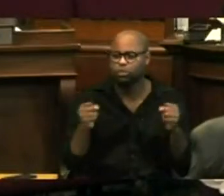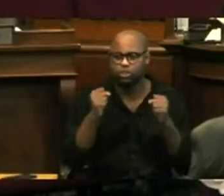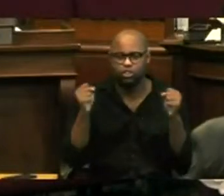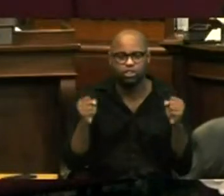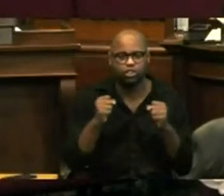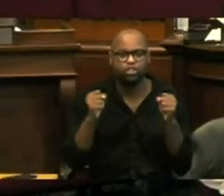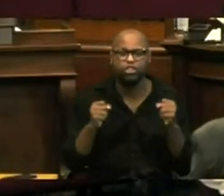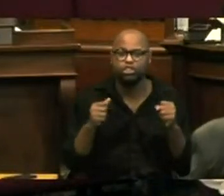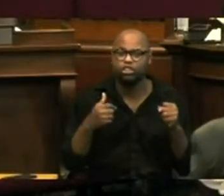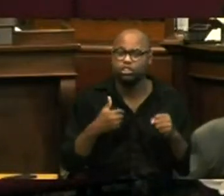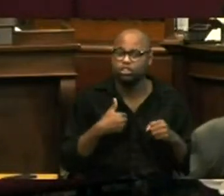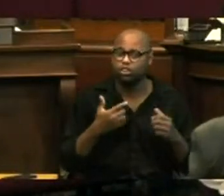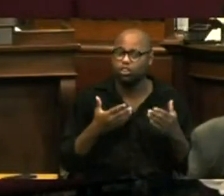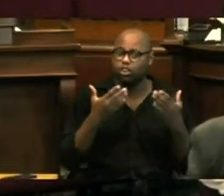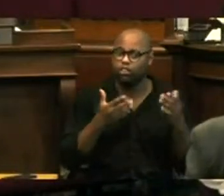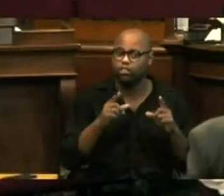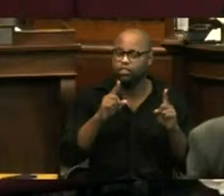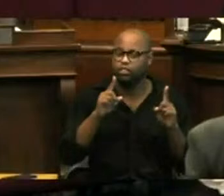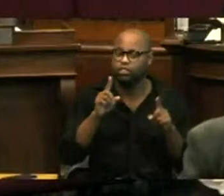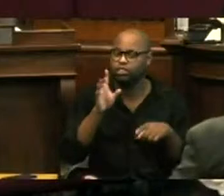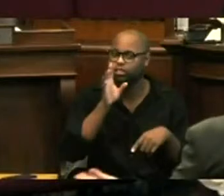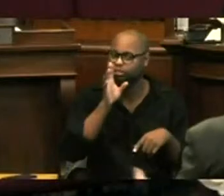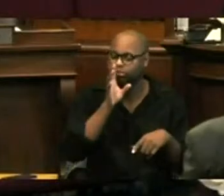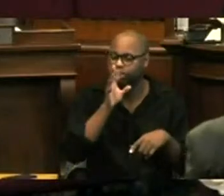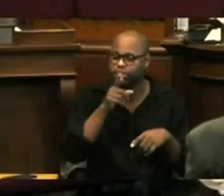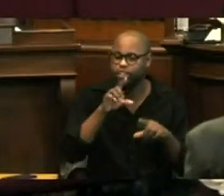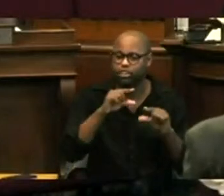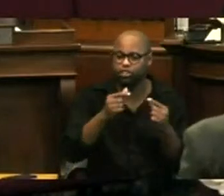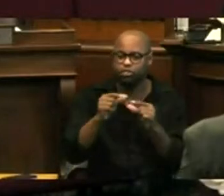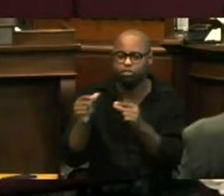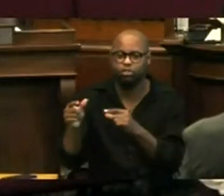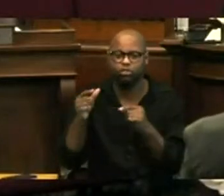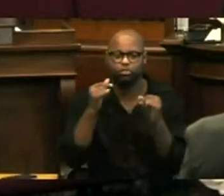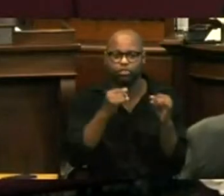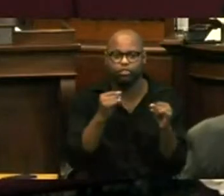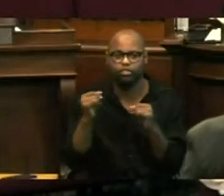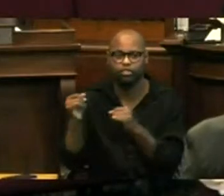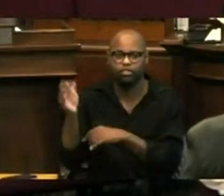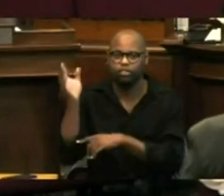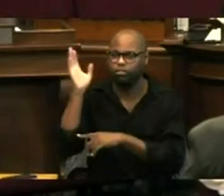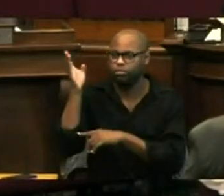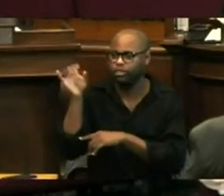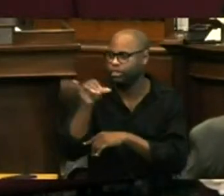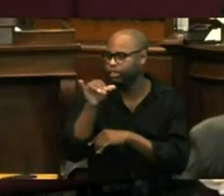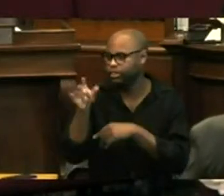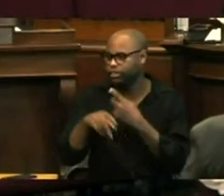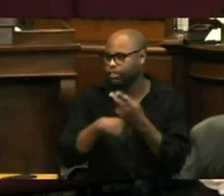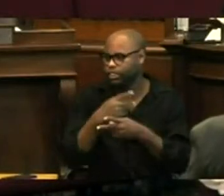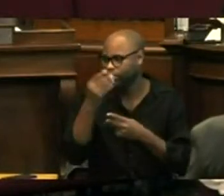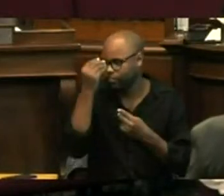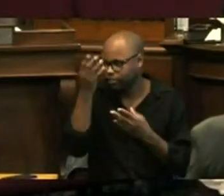having another meeting with them this winter. I have offered to